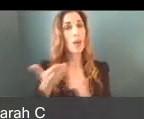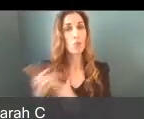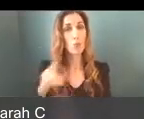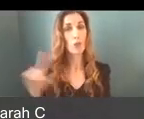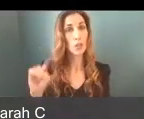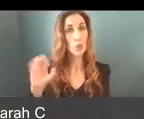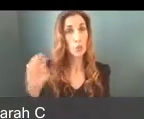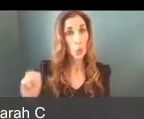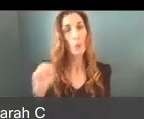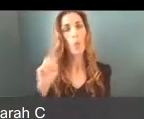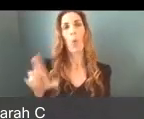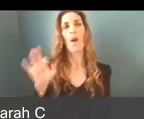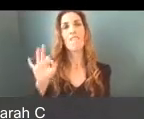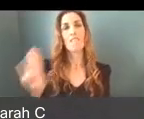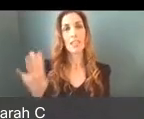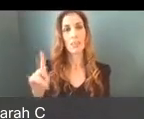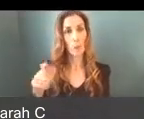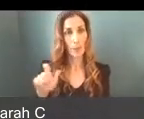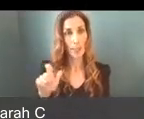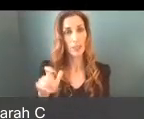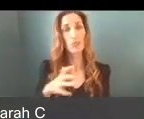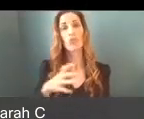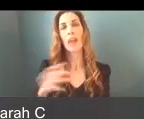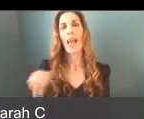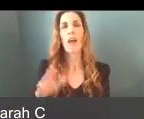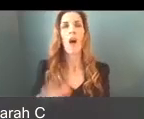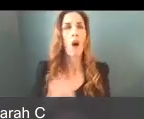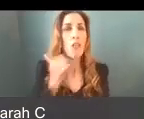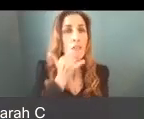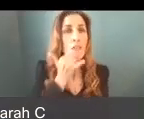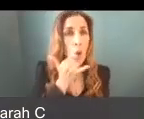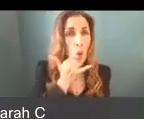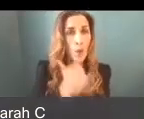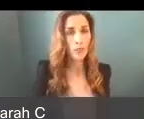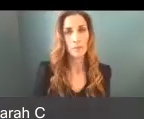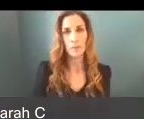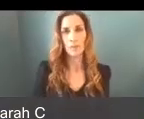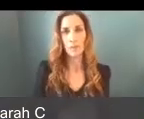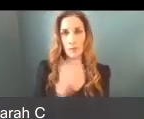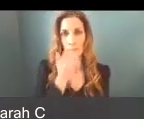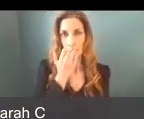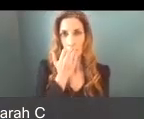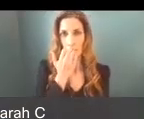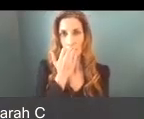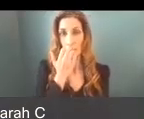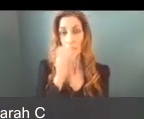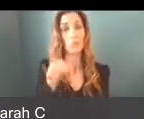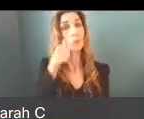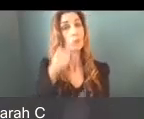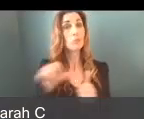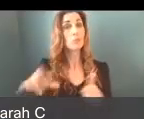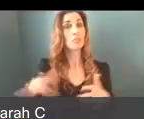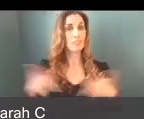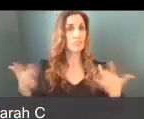our Facebook page, and by phone. As a reminder, these events are no cost to attend and a recording will